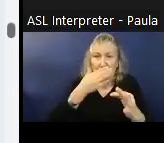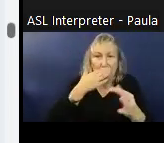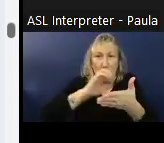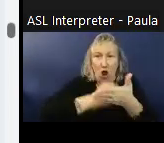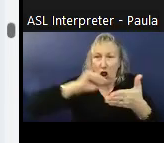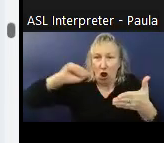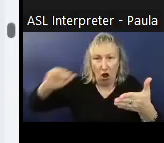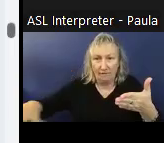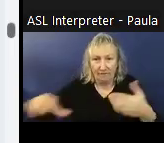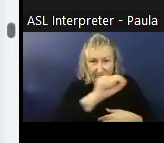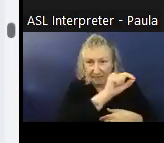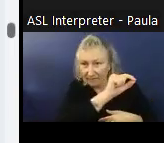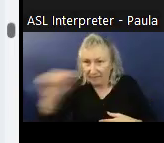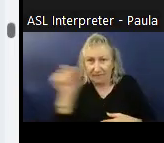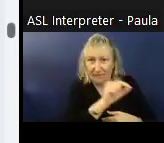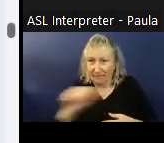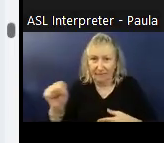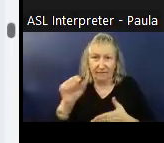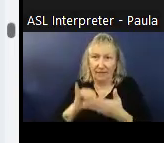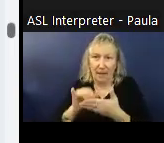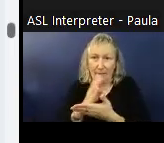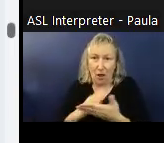OK, let's see.